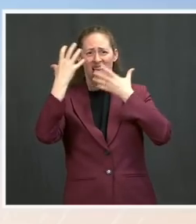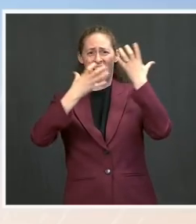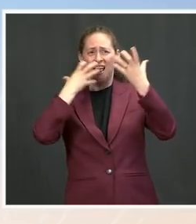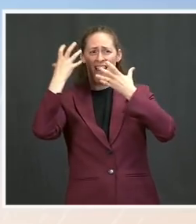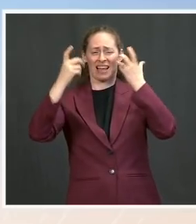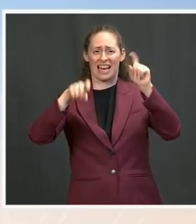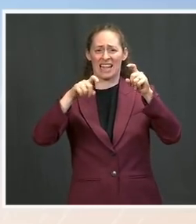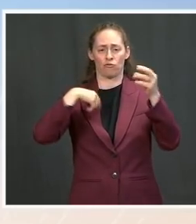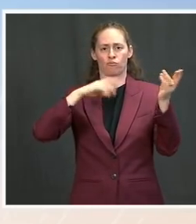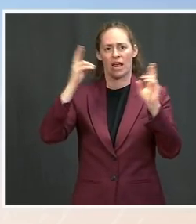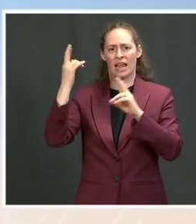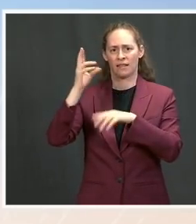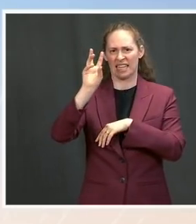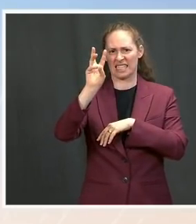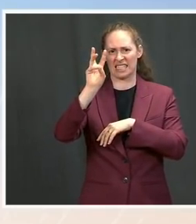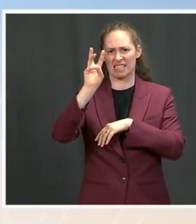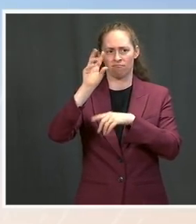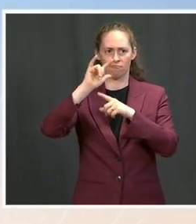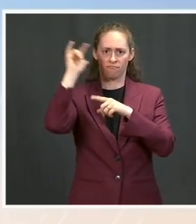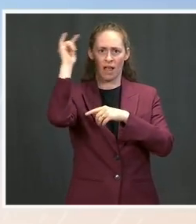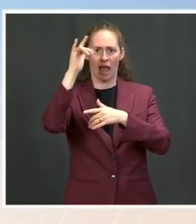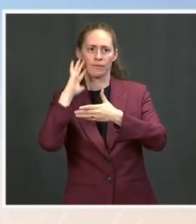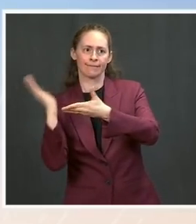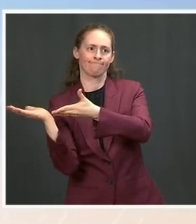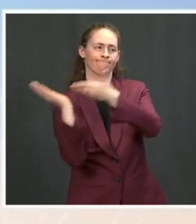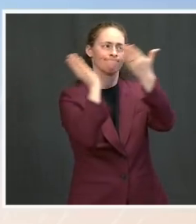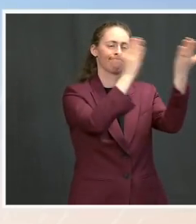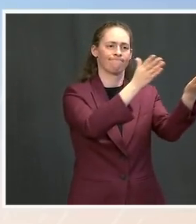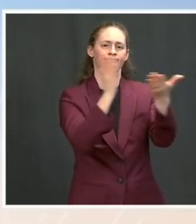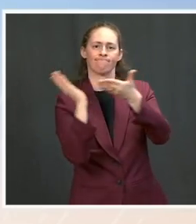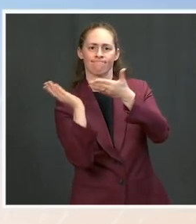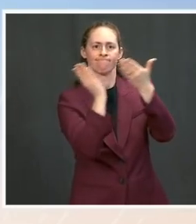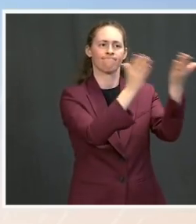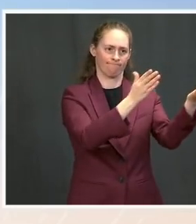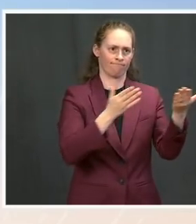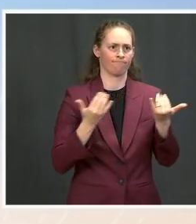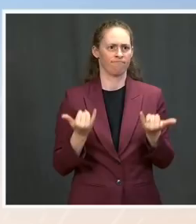More flights are on the way, with total assistance expected to exceed $100 million.